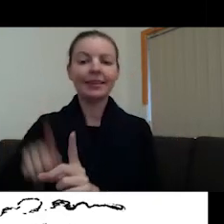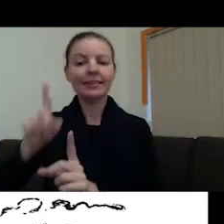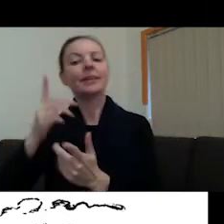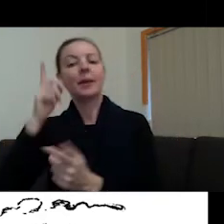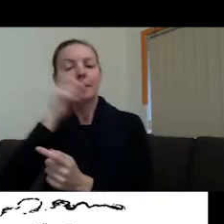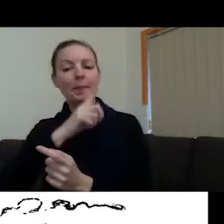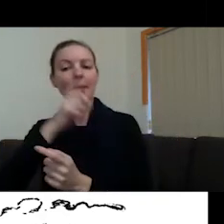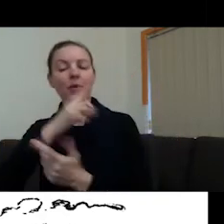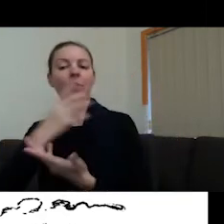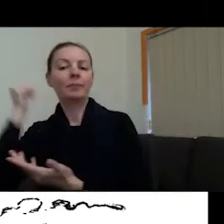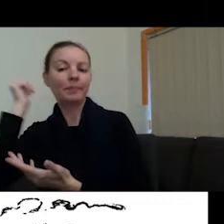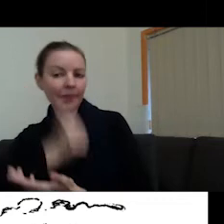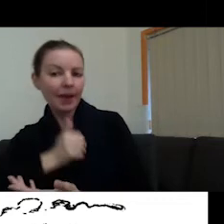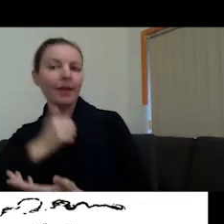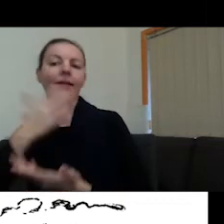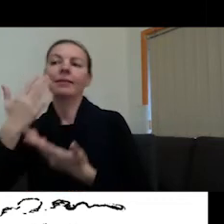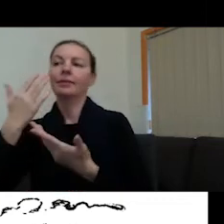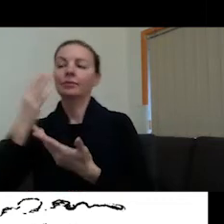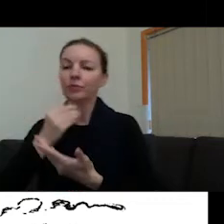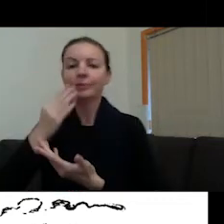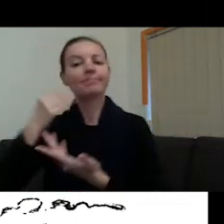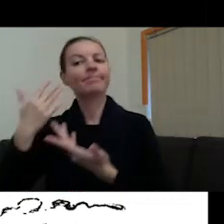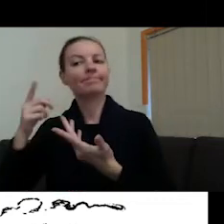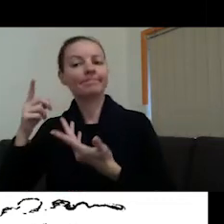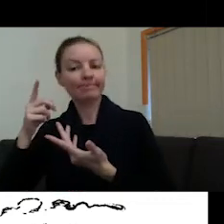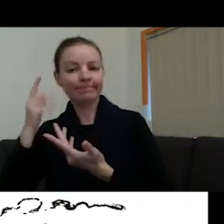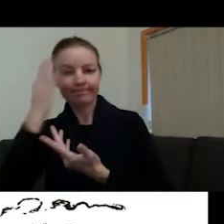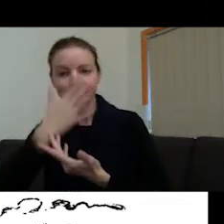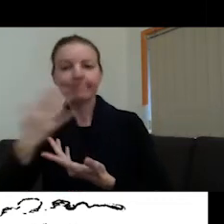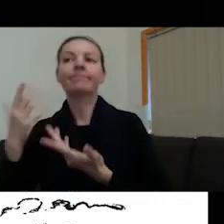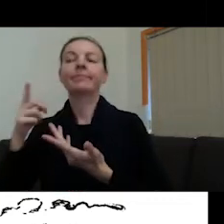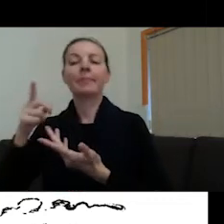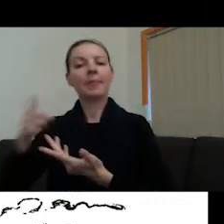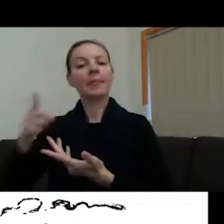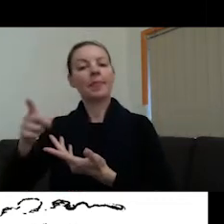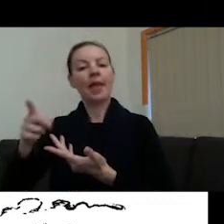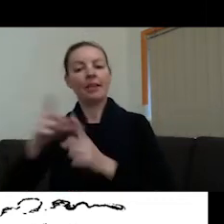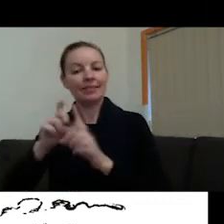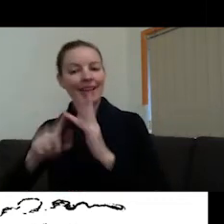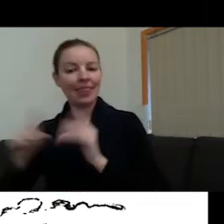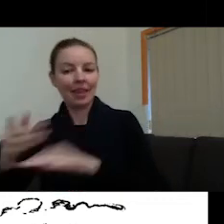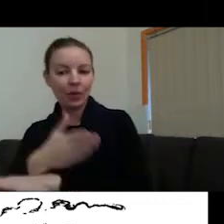been really integral as part of a collective knowledge base for